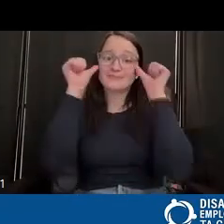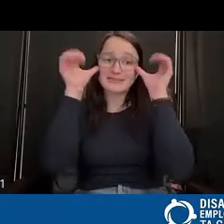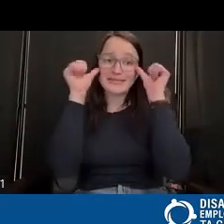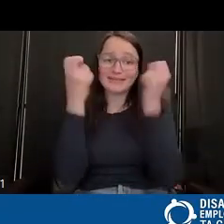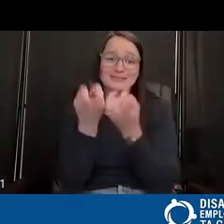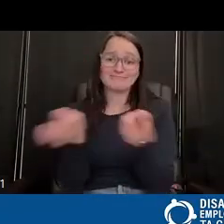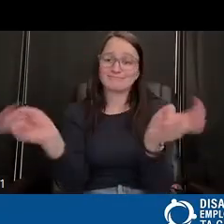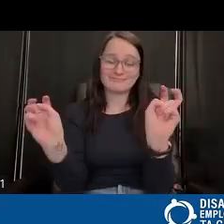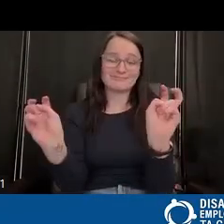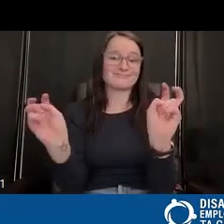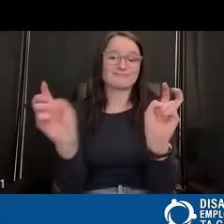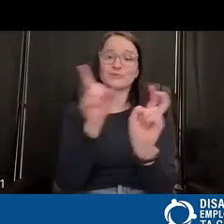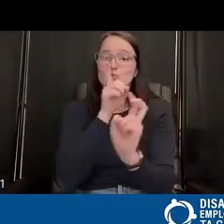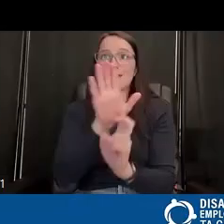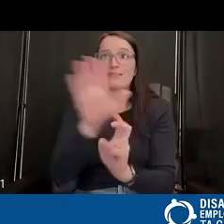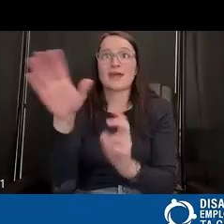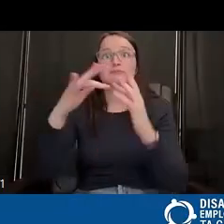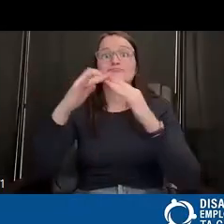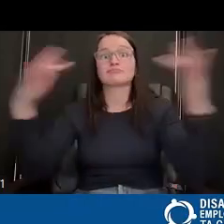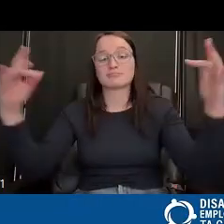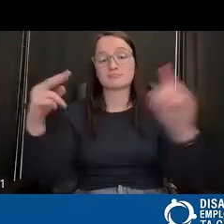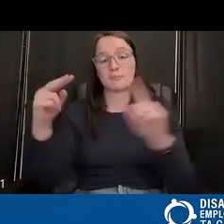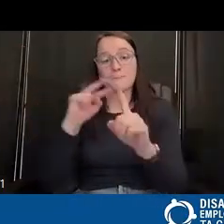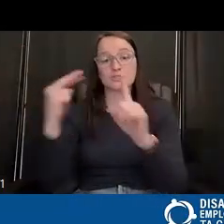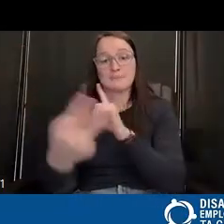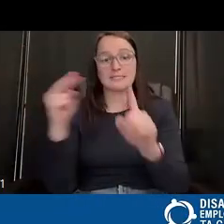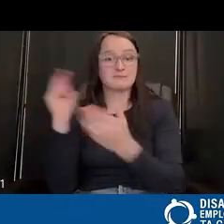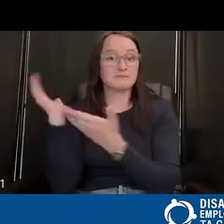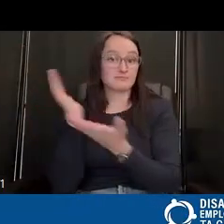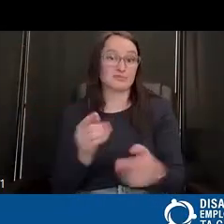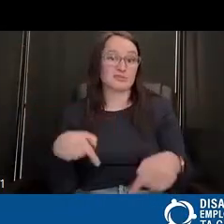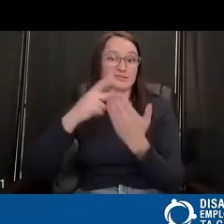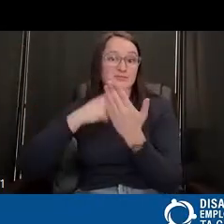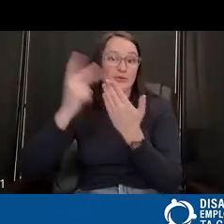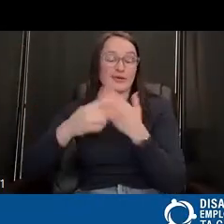um, who bring a really wide range of perspectives on this program, and I hope that you have a lot